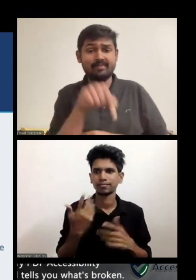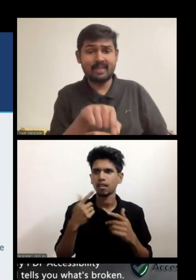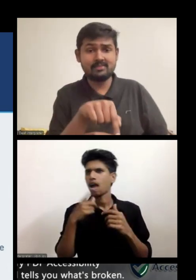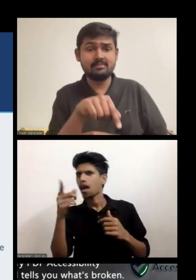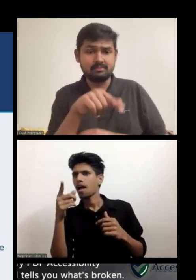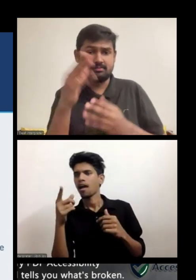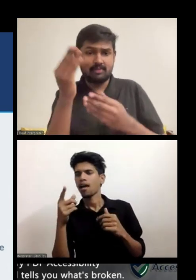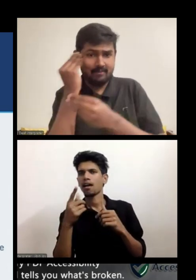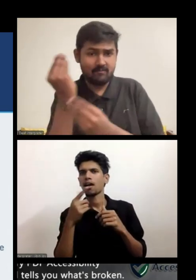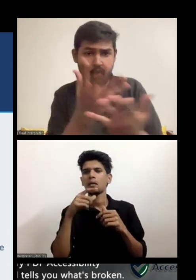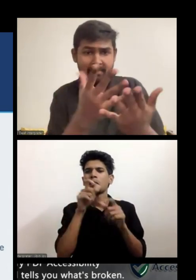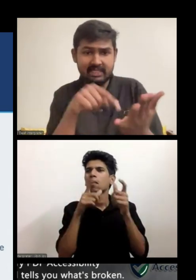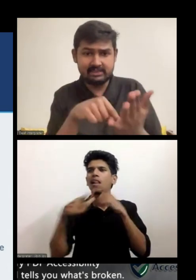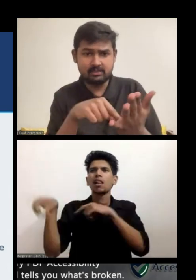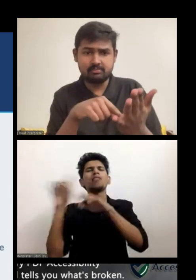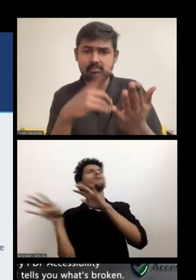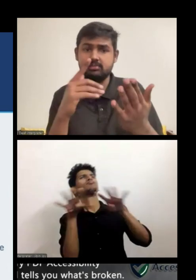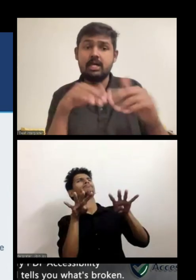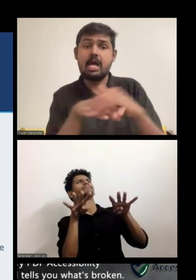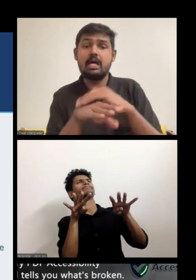screen reader dependencies on the screen readers.